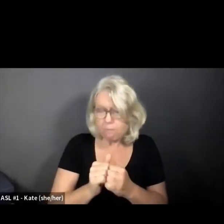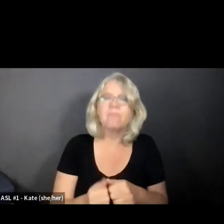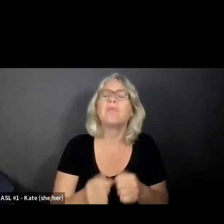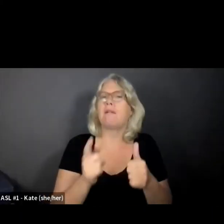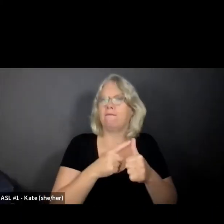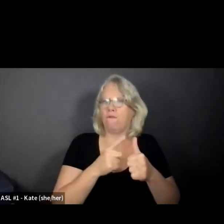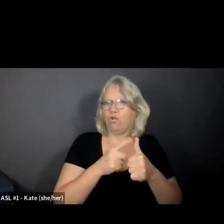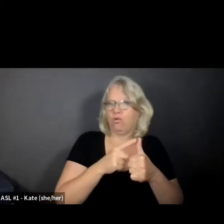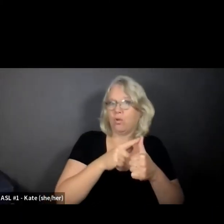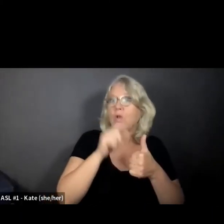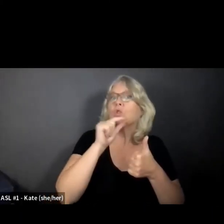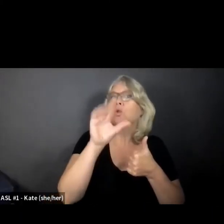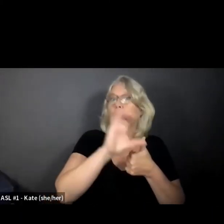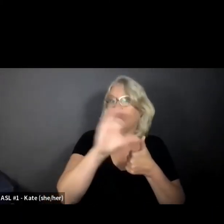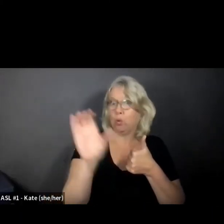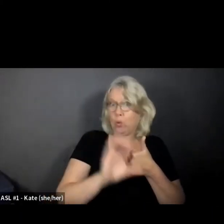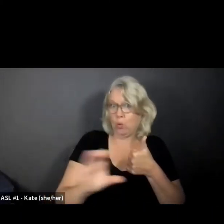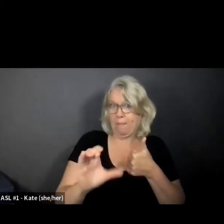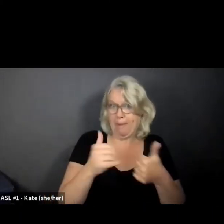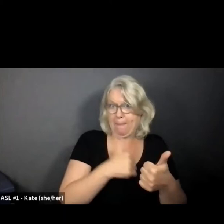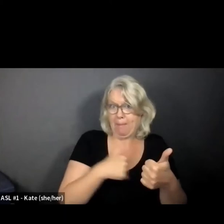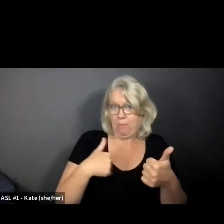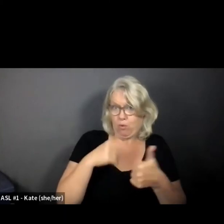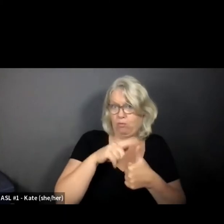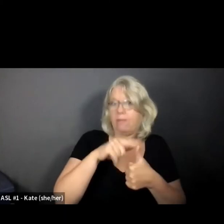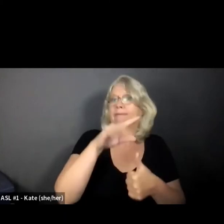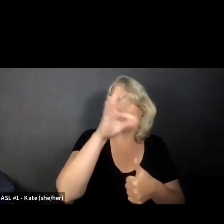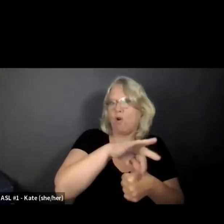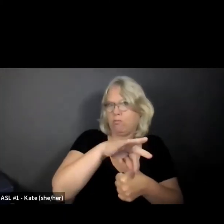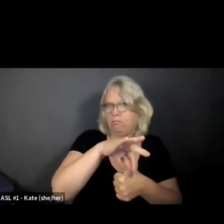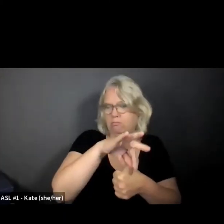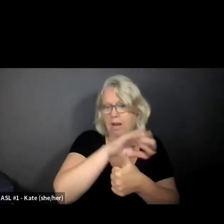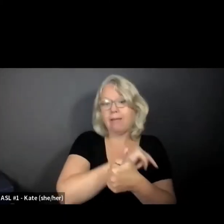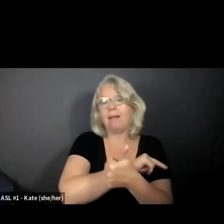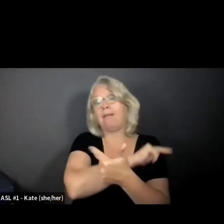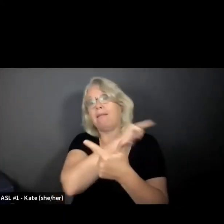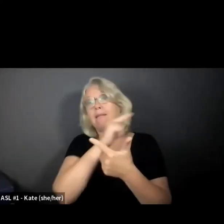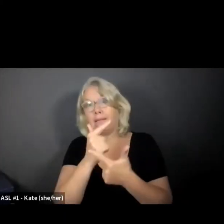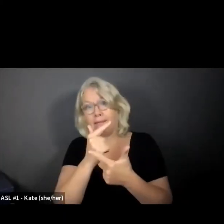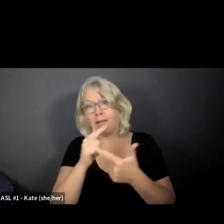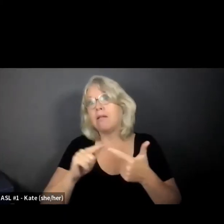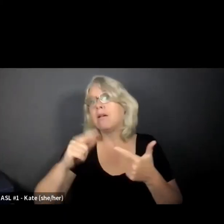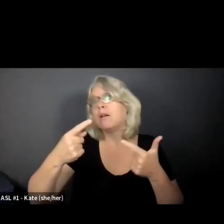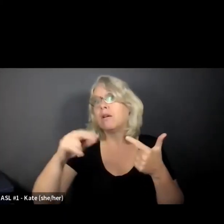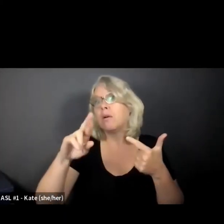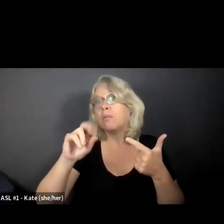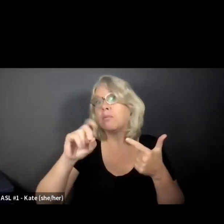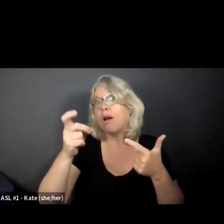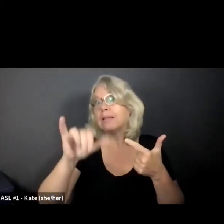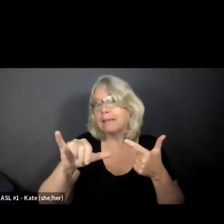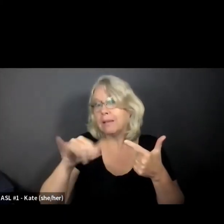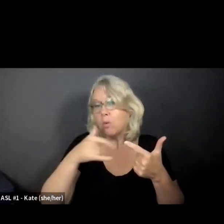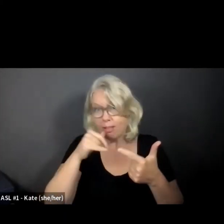SECOND THOSE HOLDING PROXIES WILL VOTE. LASTLY, THOSE ON THE PHONE.